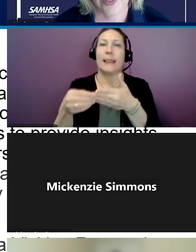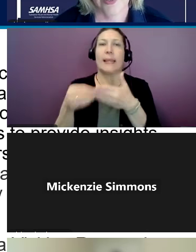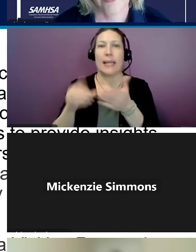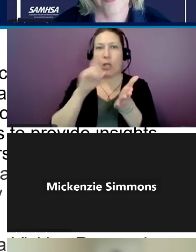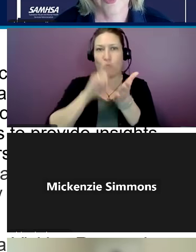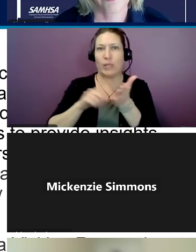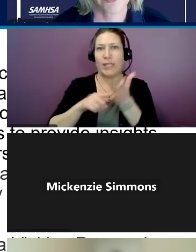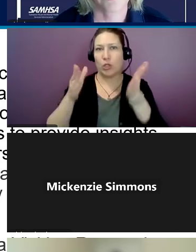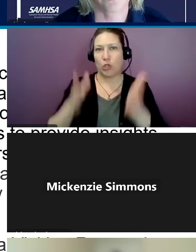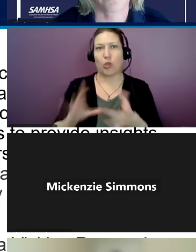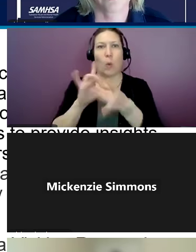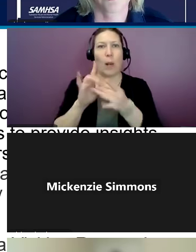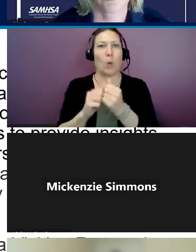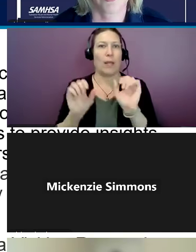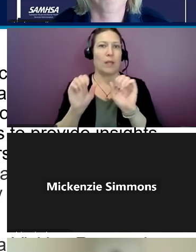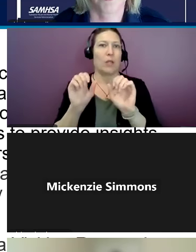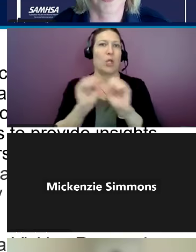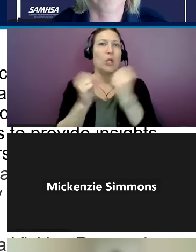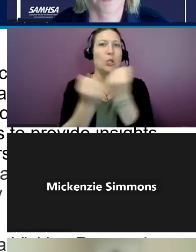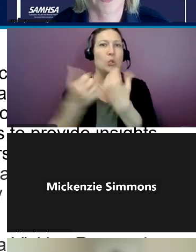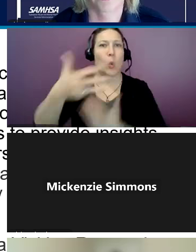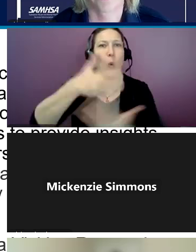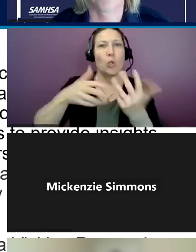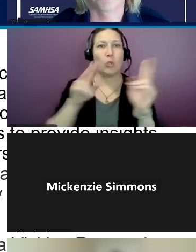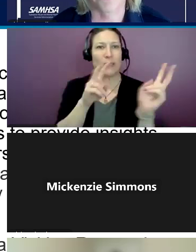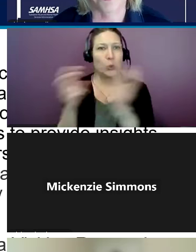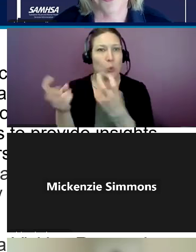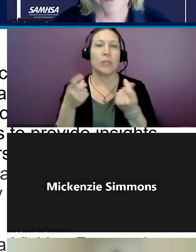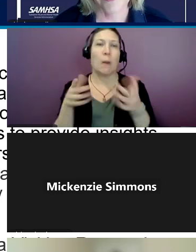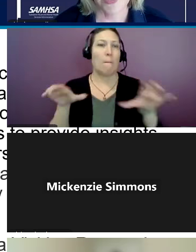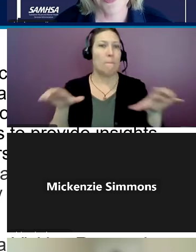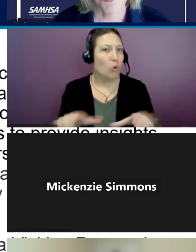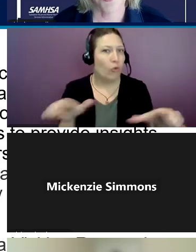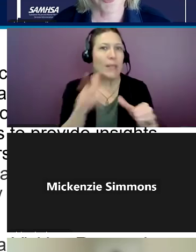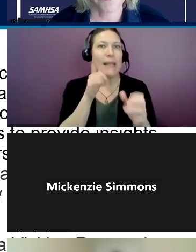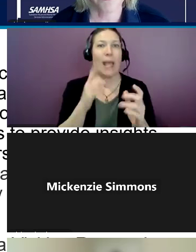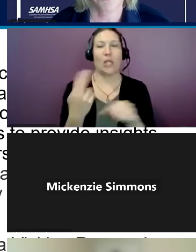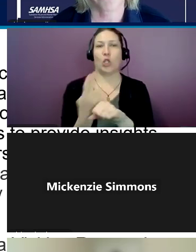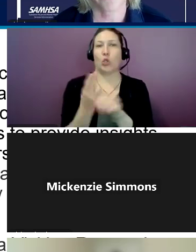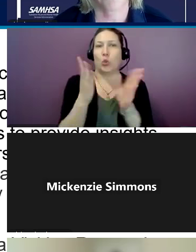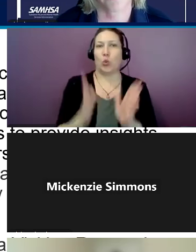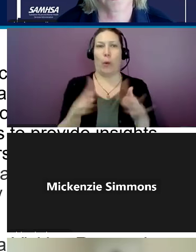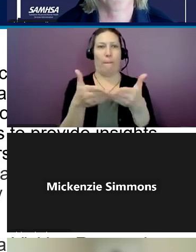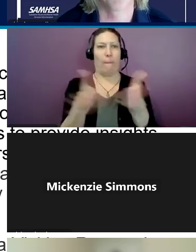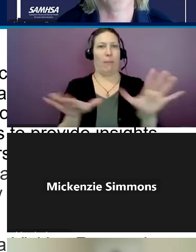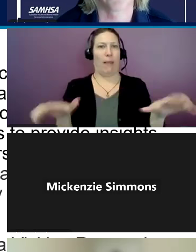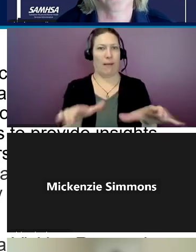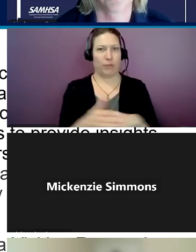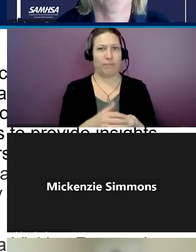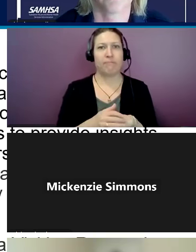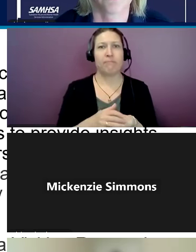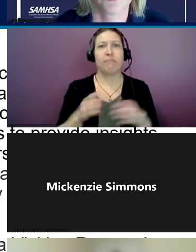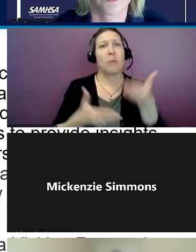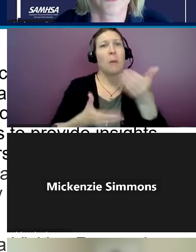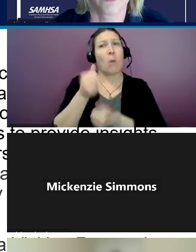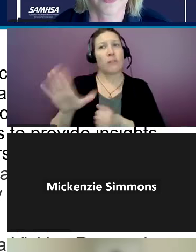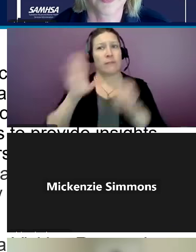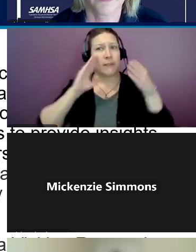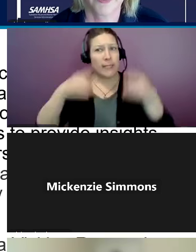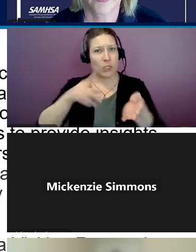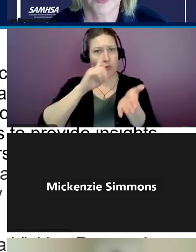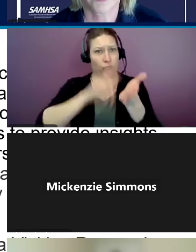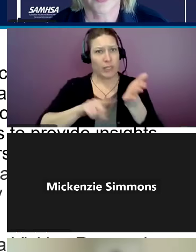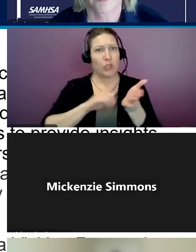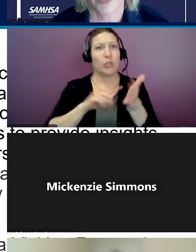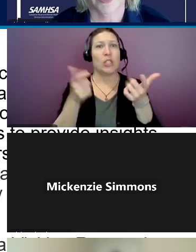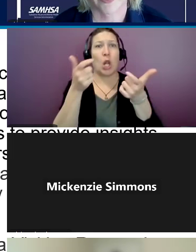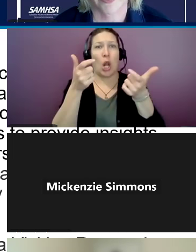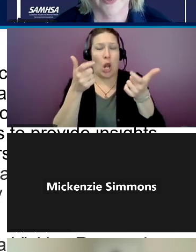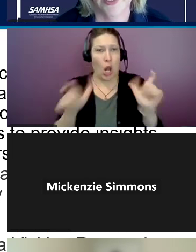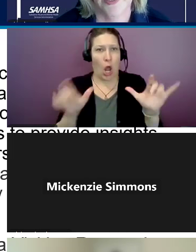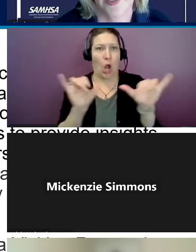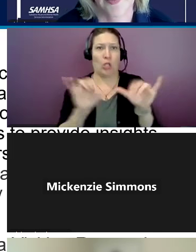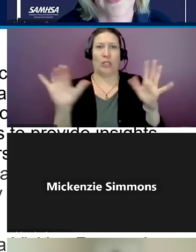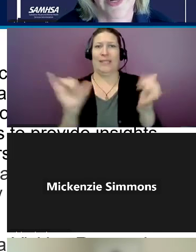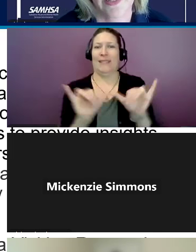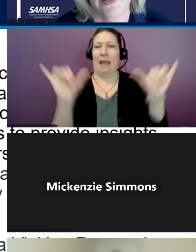movements and consumer public action. His primary body of research focuses on large-scale quantitative and qualitative methods